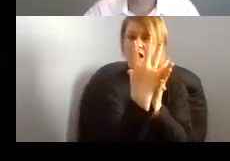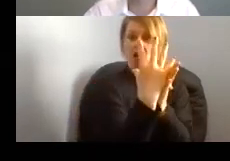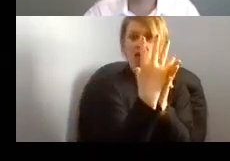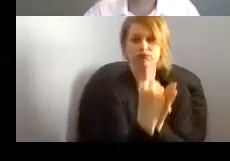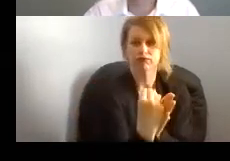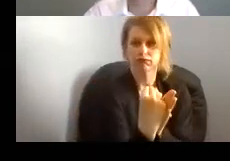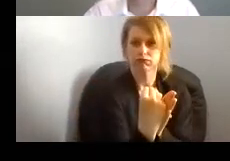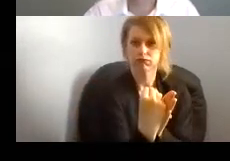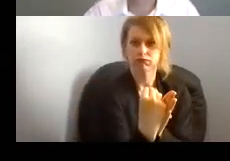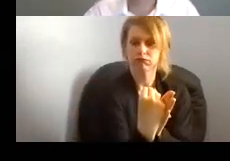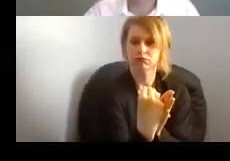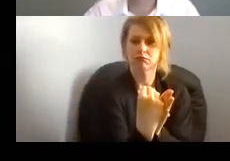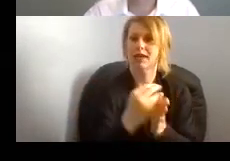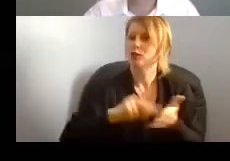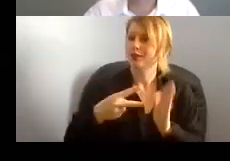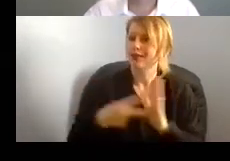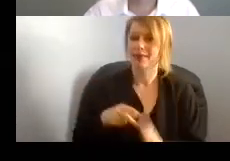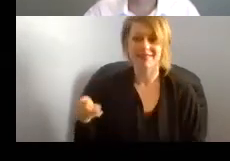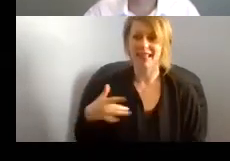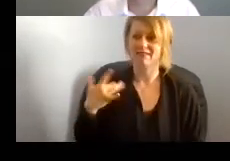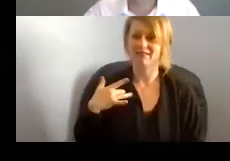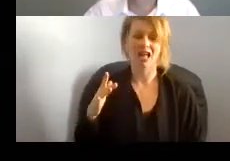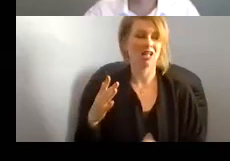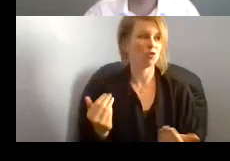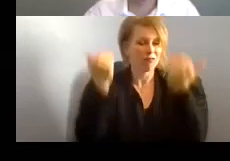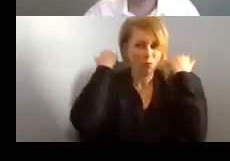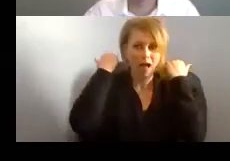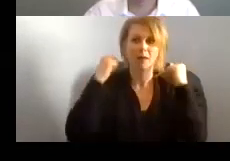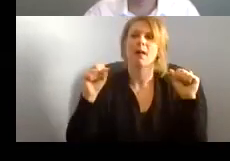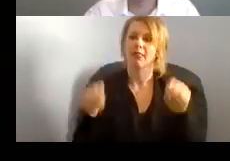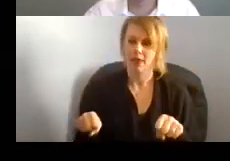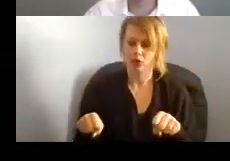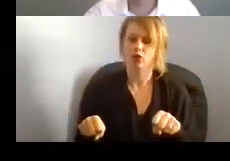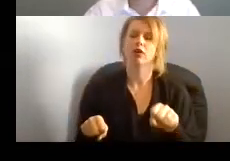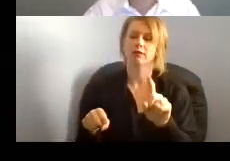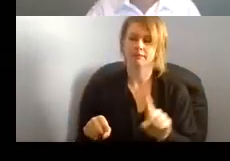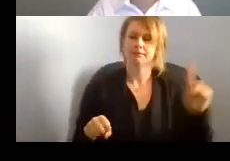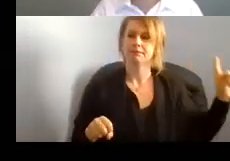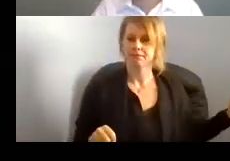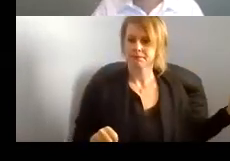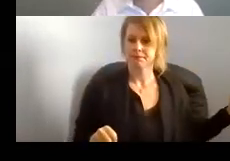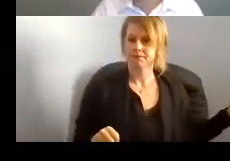from the class whenever they felt that it was overwhelming or not helpful to them at the time. But they could stay engaged